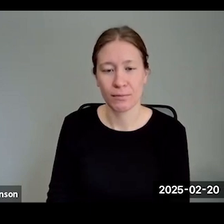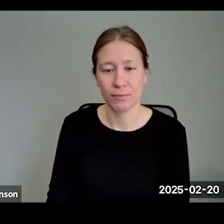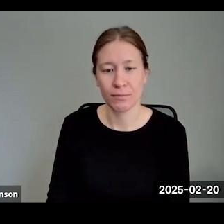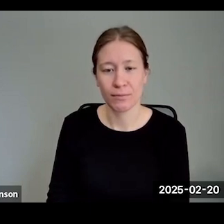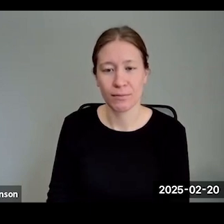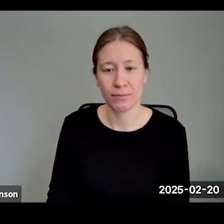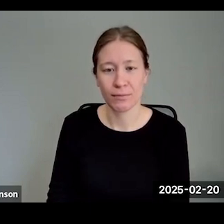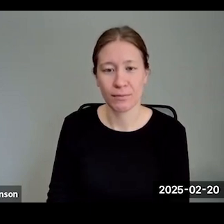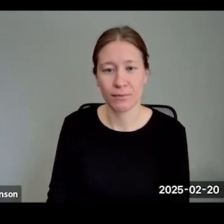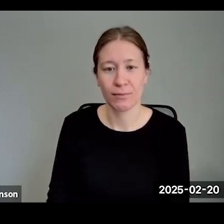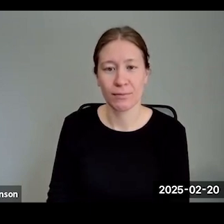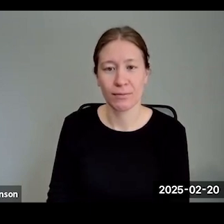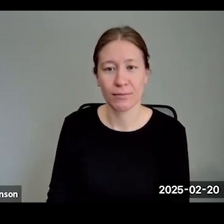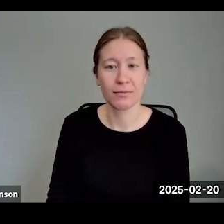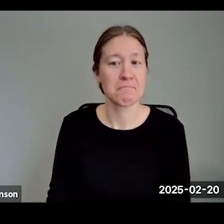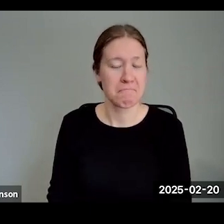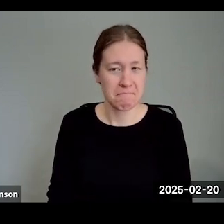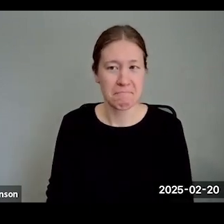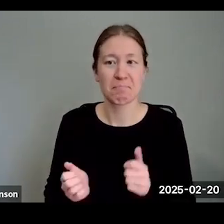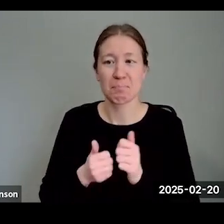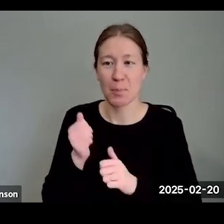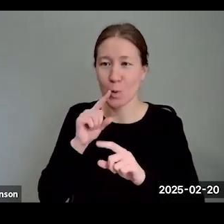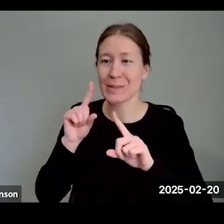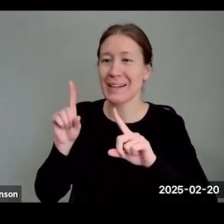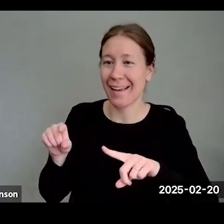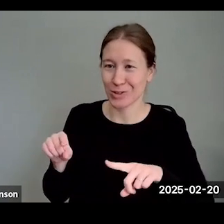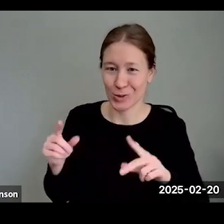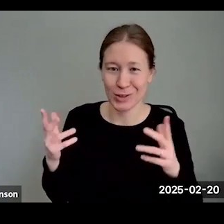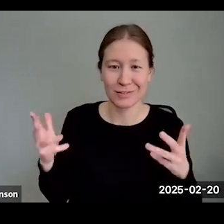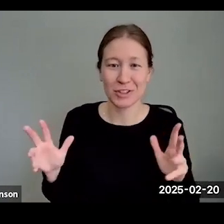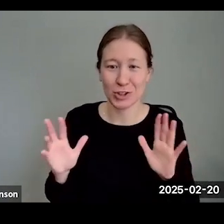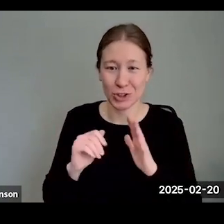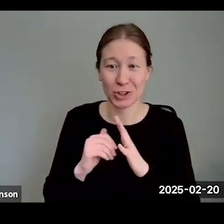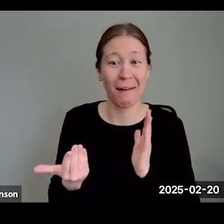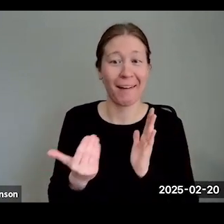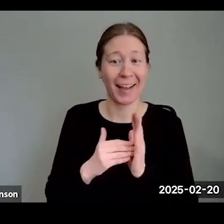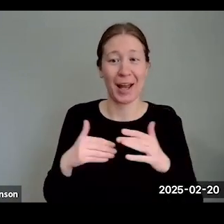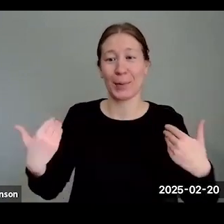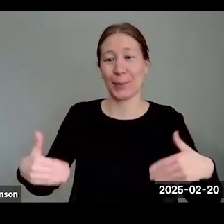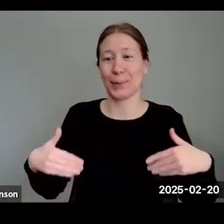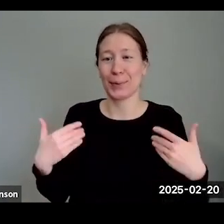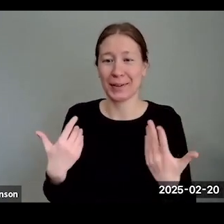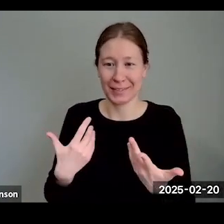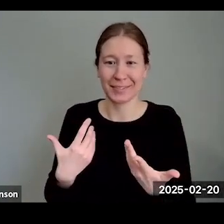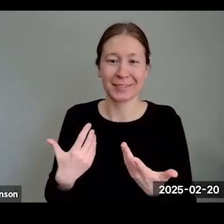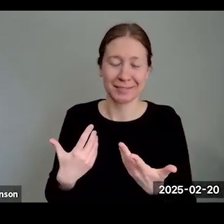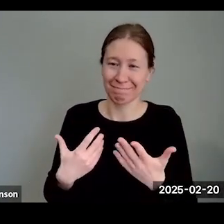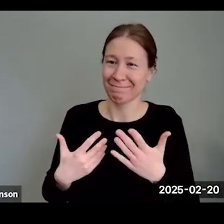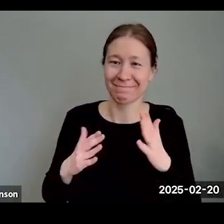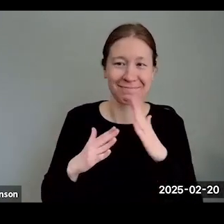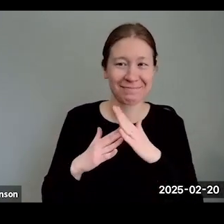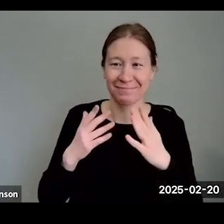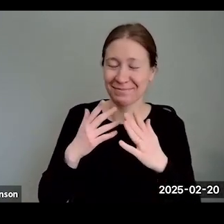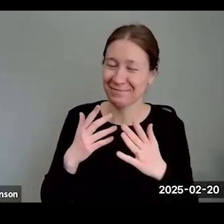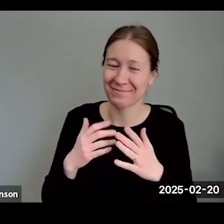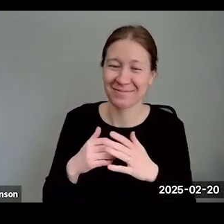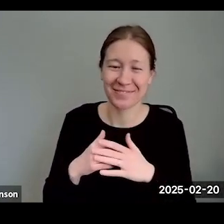All right, it looks like we've got most of our answers in, again. And you all are on it today. So the answer is correct.